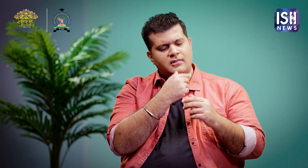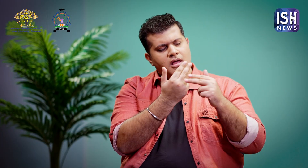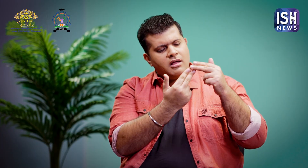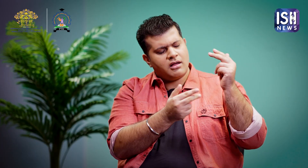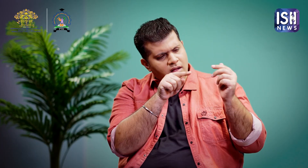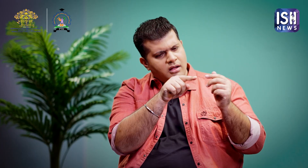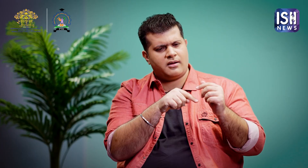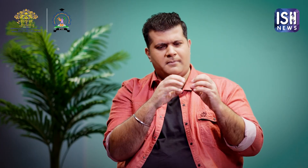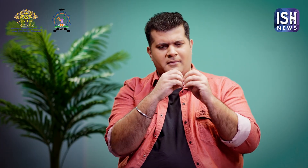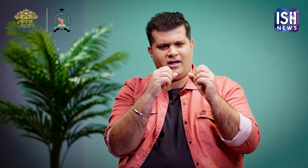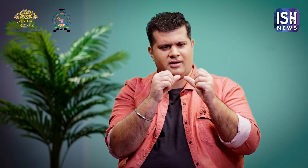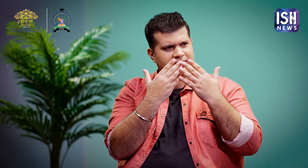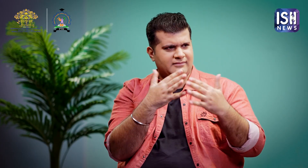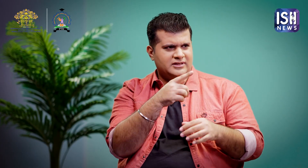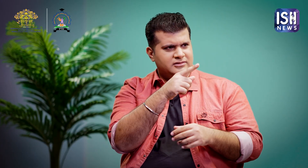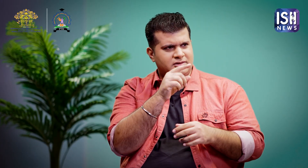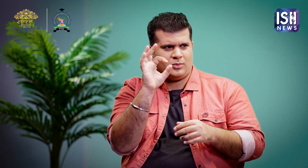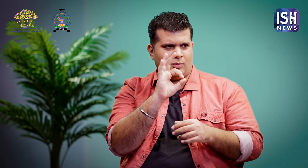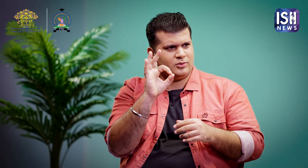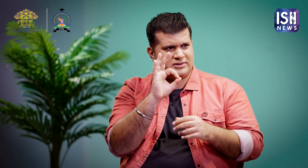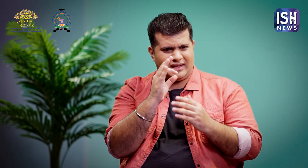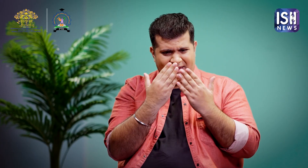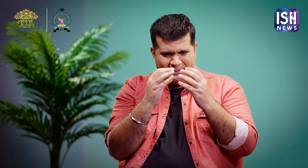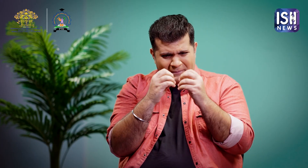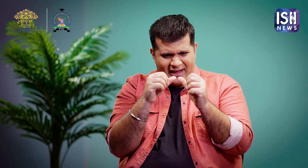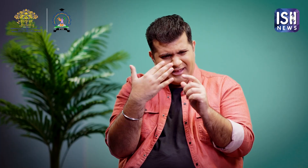After completing your BA degree in Orissa,